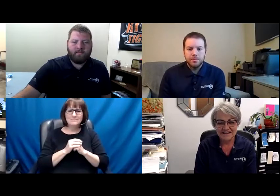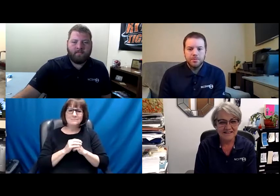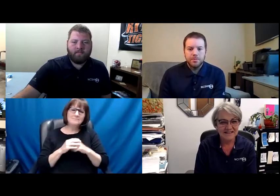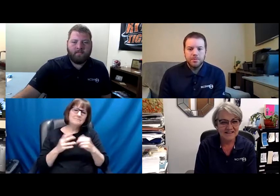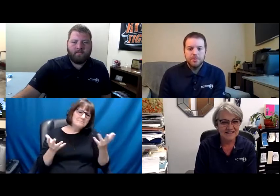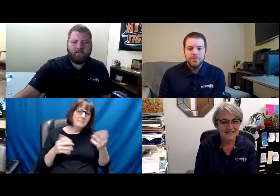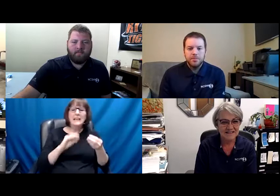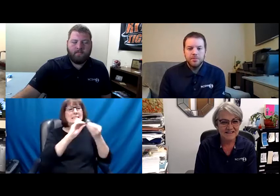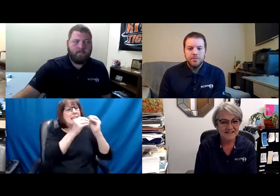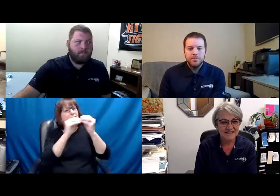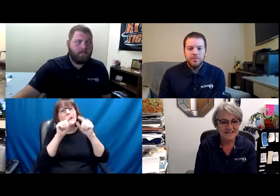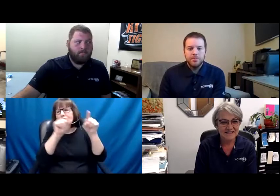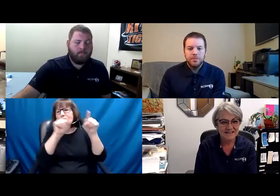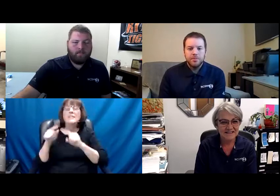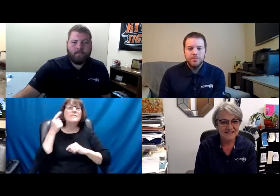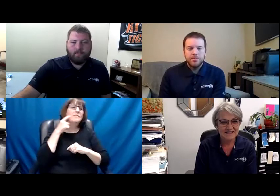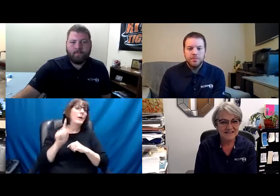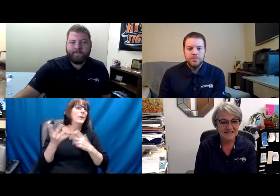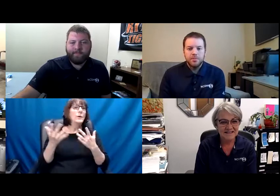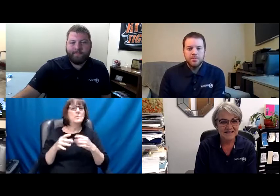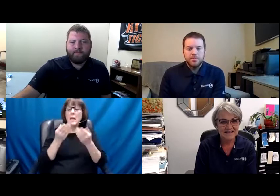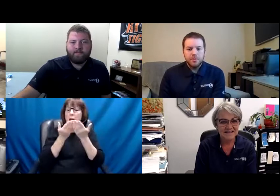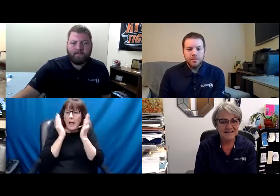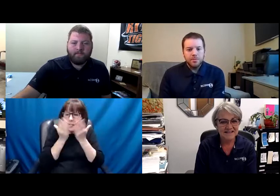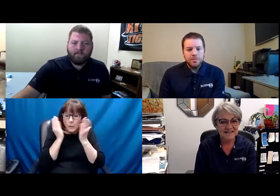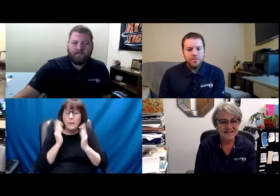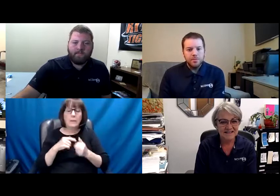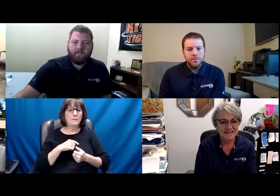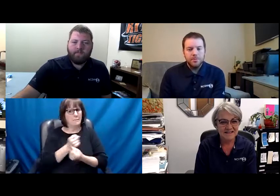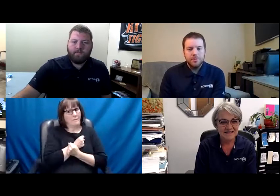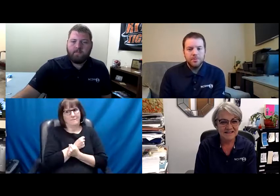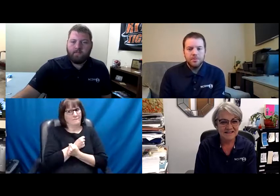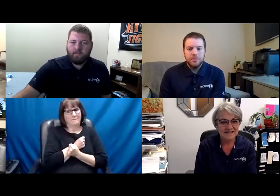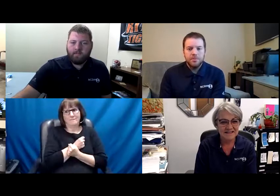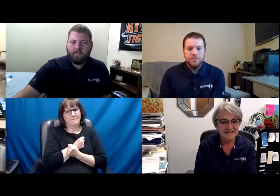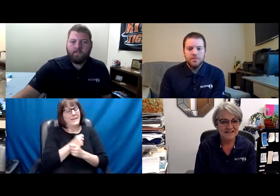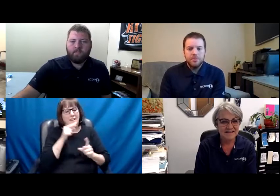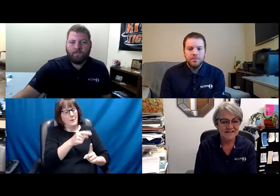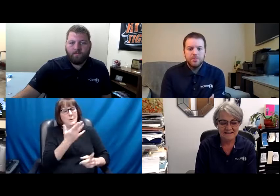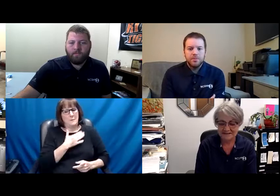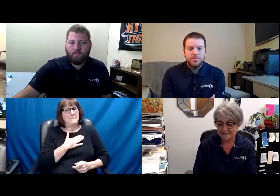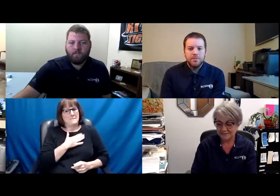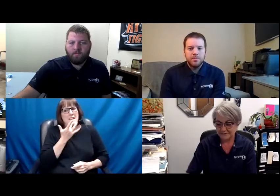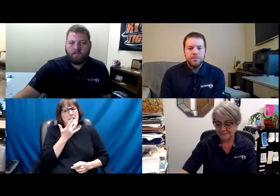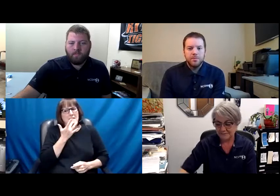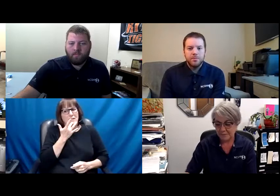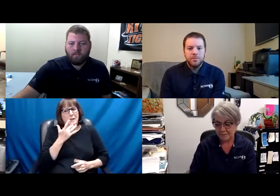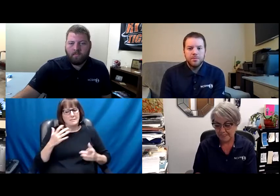Decorations for Halloween I love them that is probably one of my favorite holidays of all time